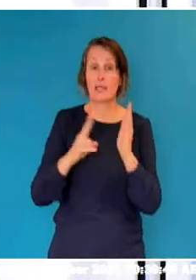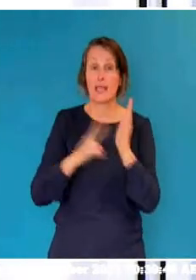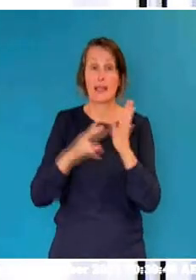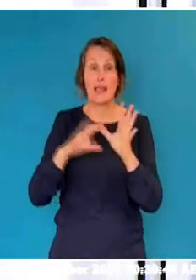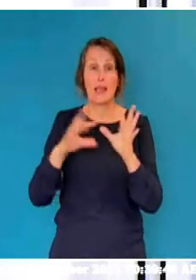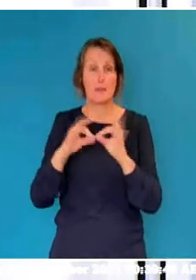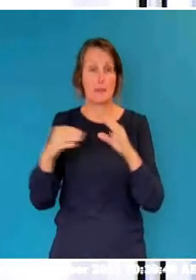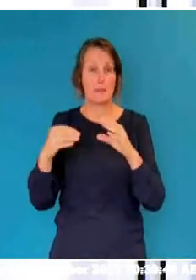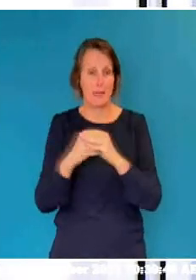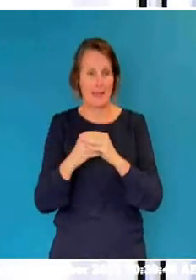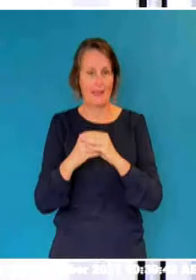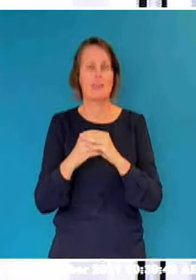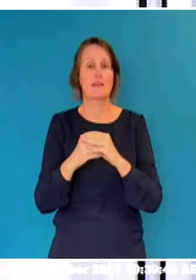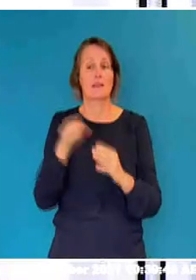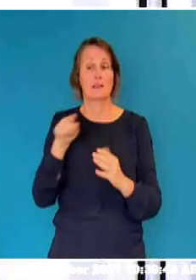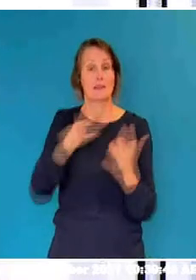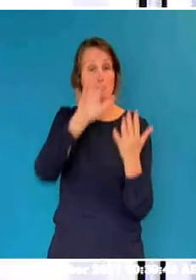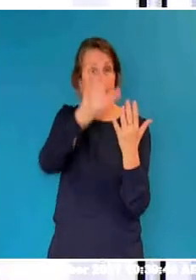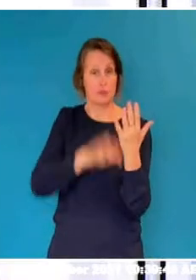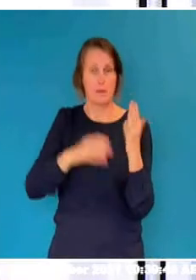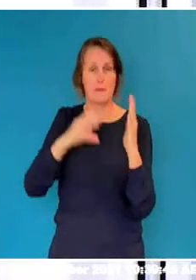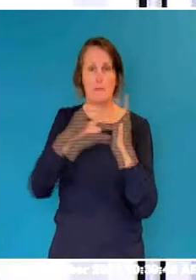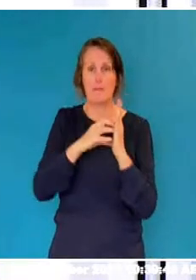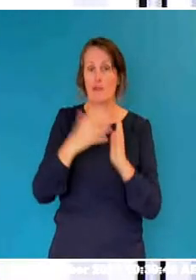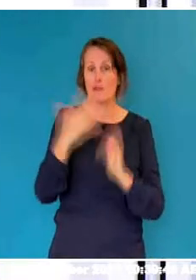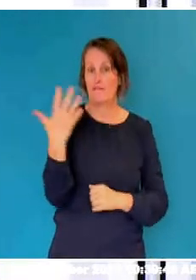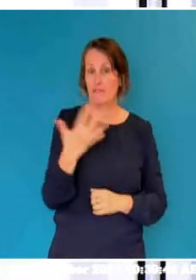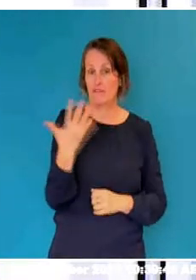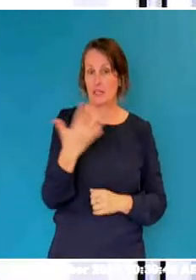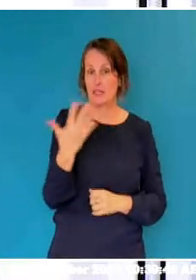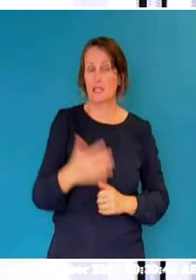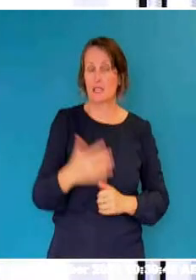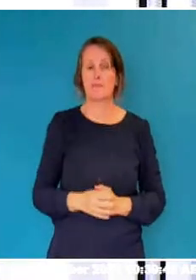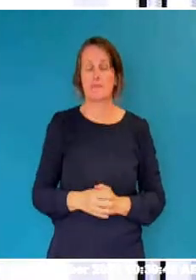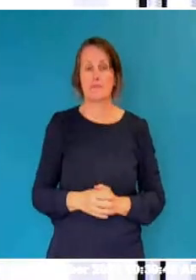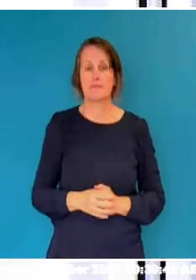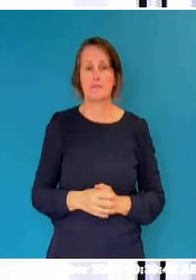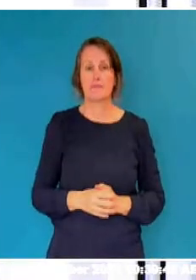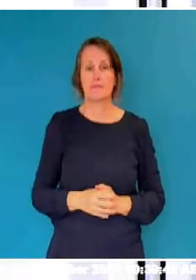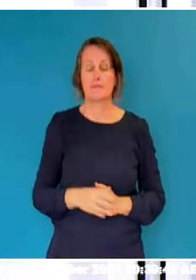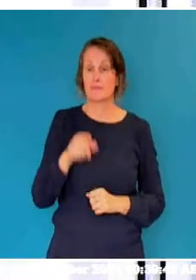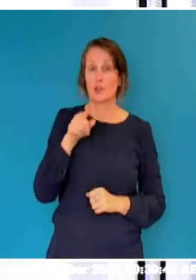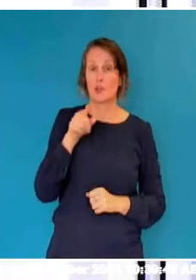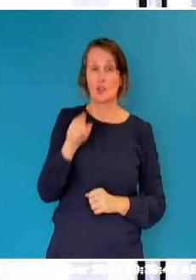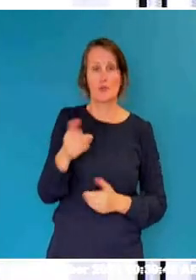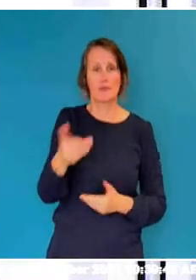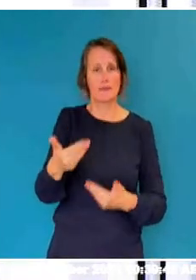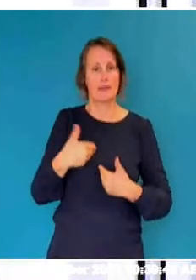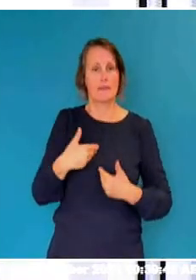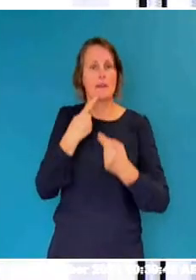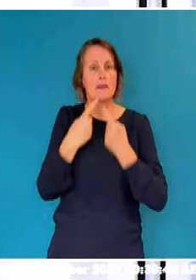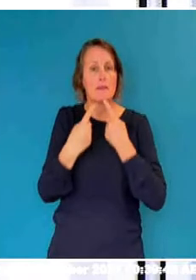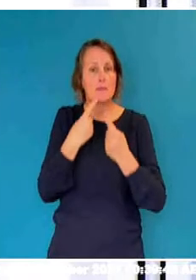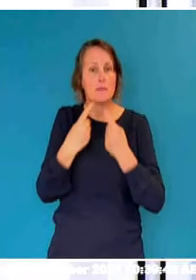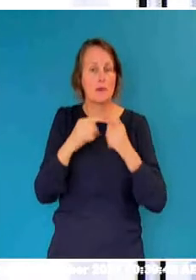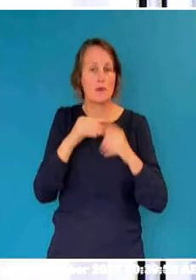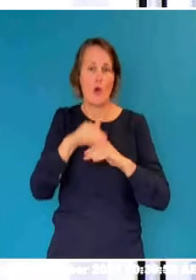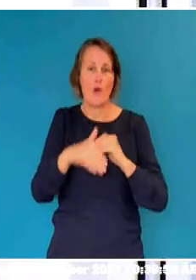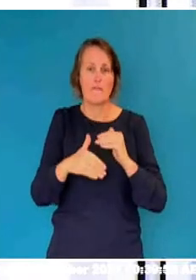In your statement at paragraph 15 you have provided details of the average costs